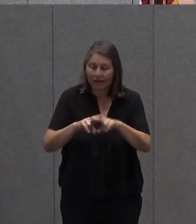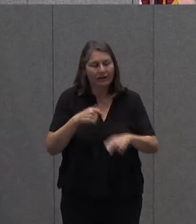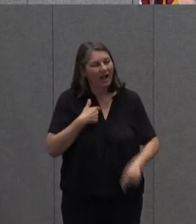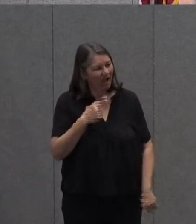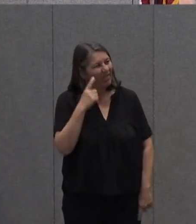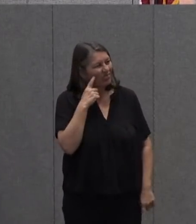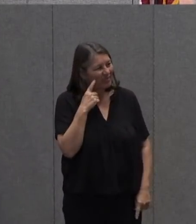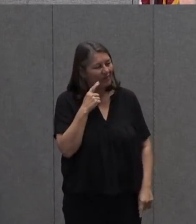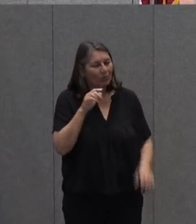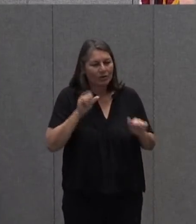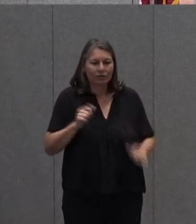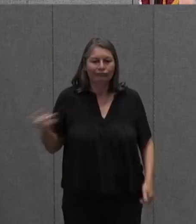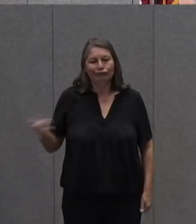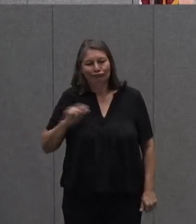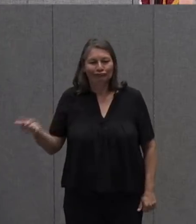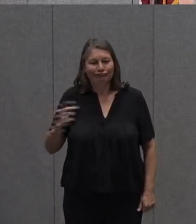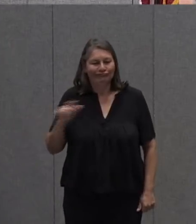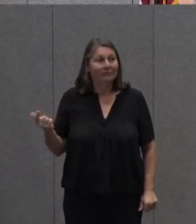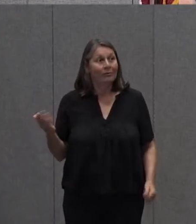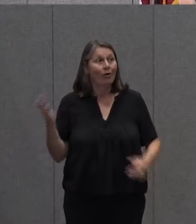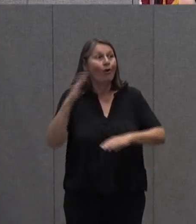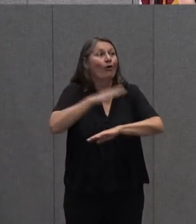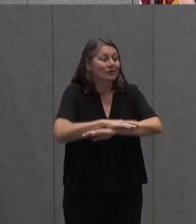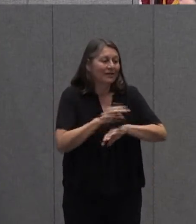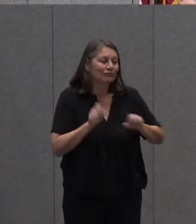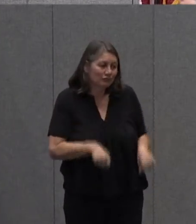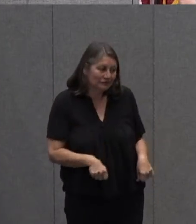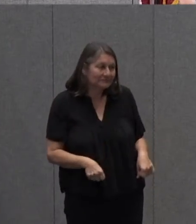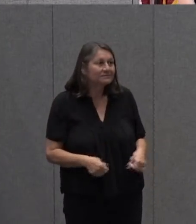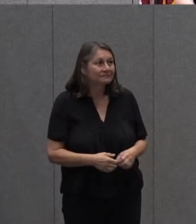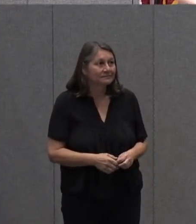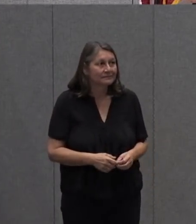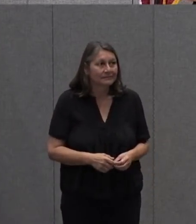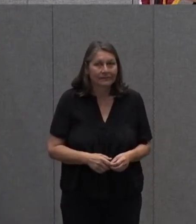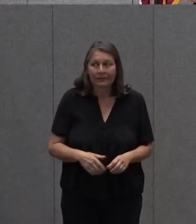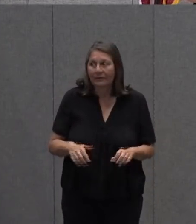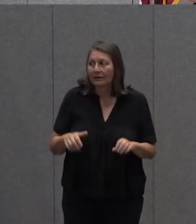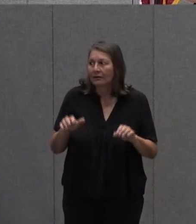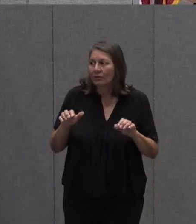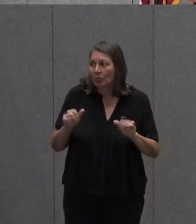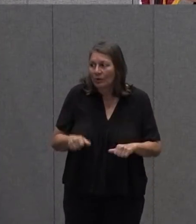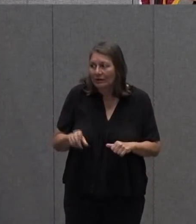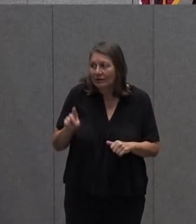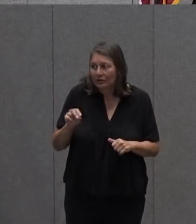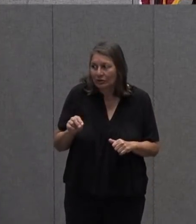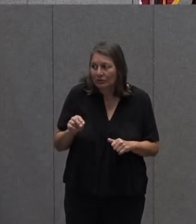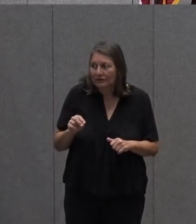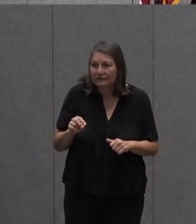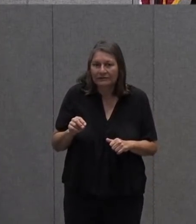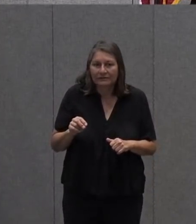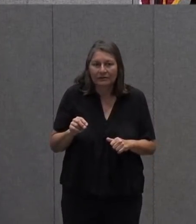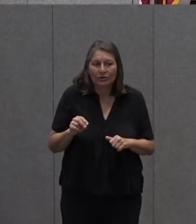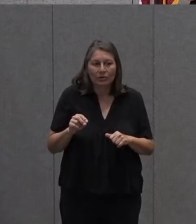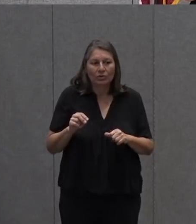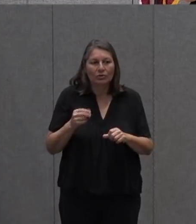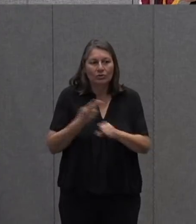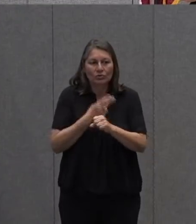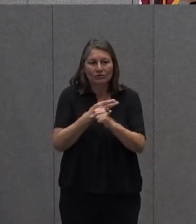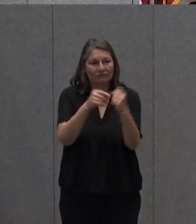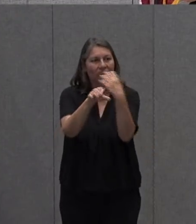back and forth all day. Oh my gosh. We really could. We could totally play this game over a webcam. Oh we could.